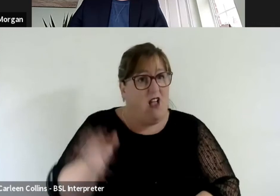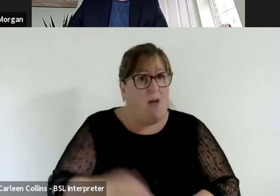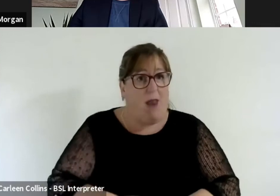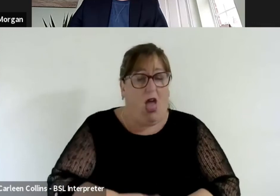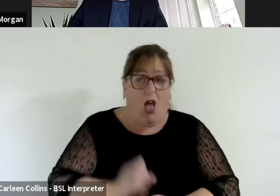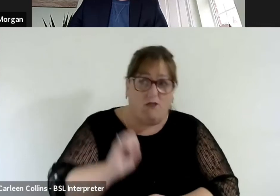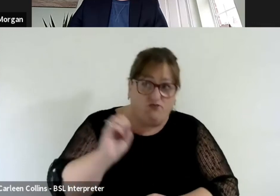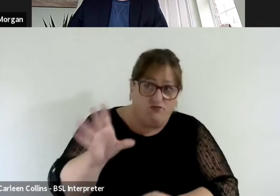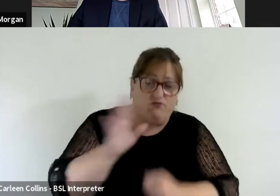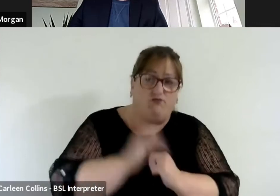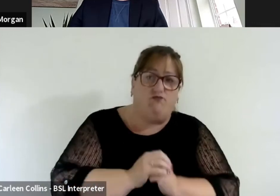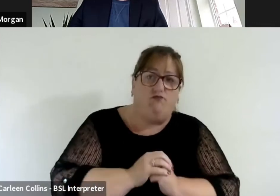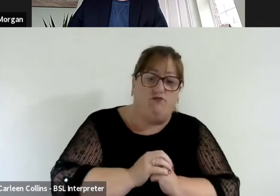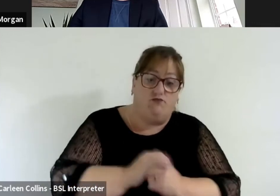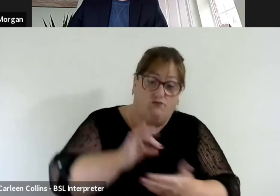So I did see the role advertised for HMRC, something I hadn't done before, a six-month contract.